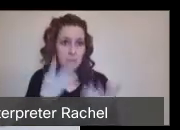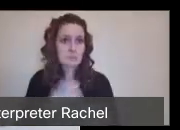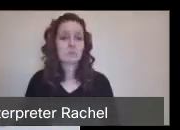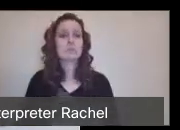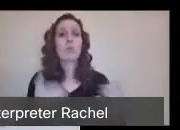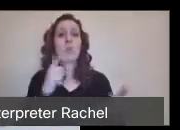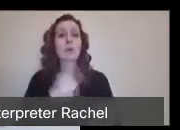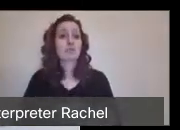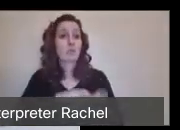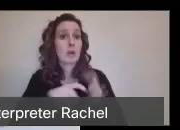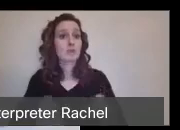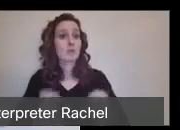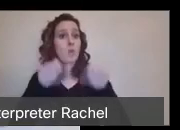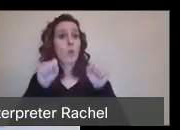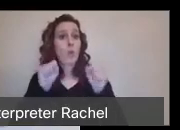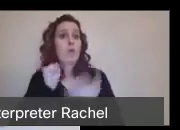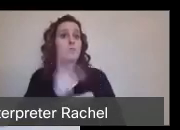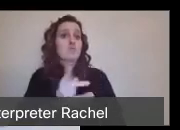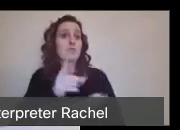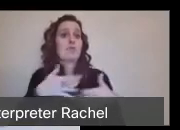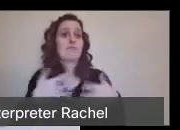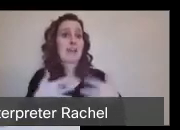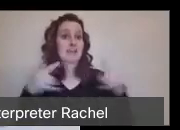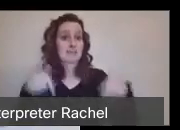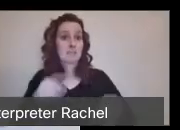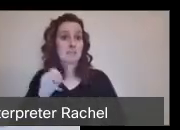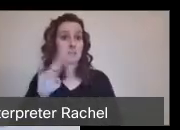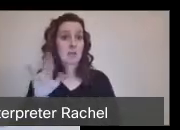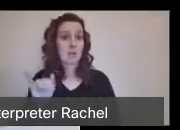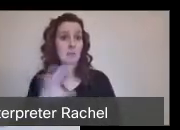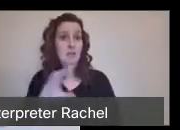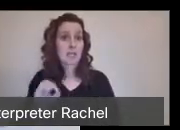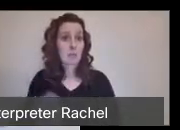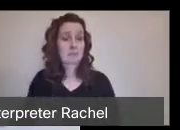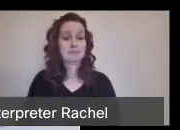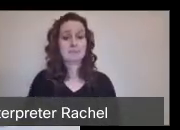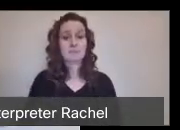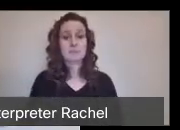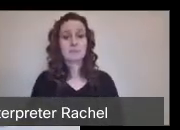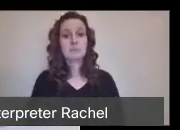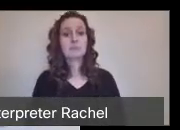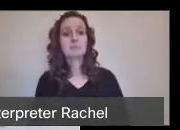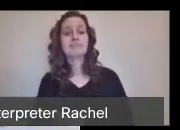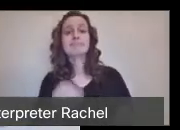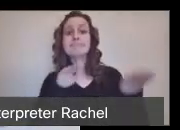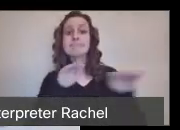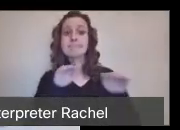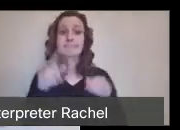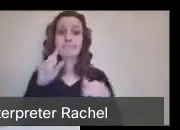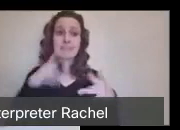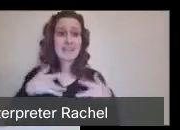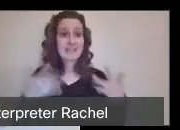hold approved events in Montgomery County. As a reminder, these event requirements are in place